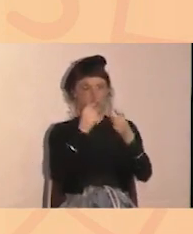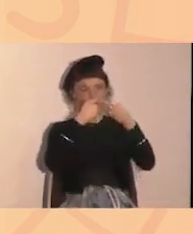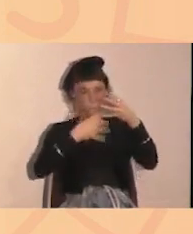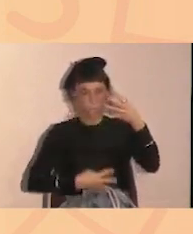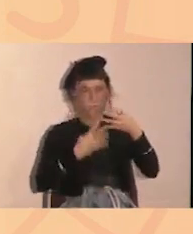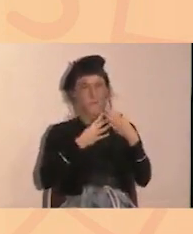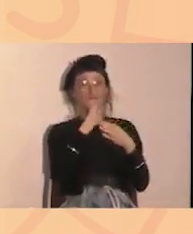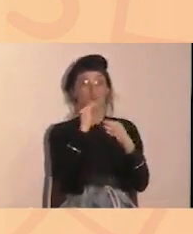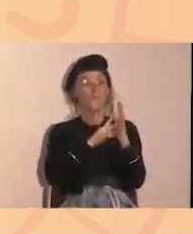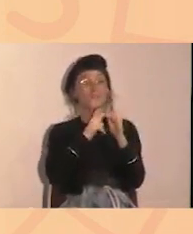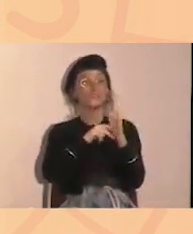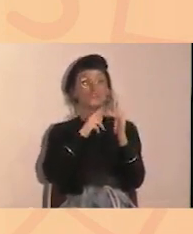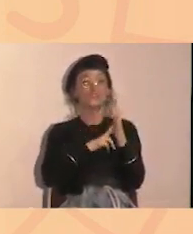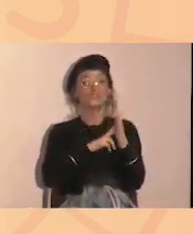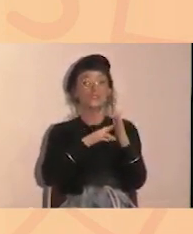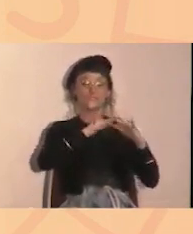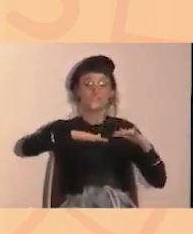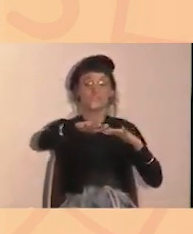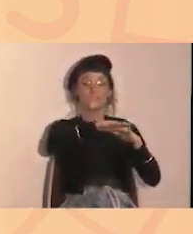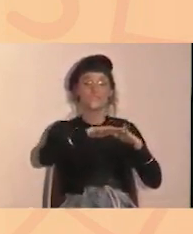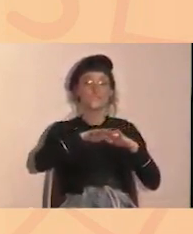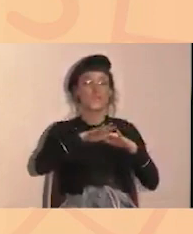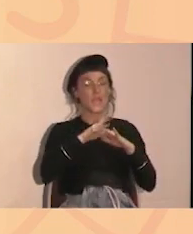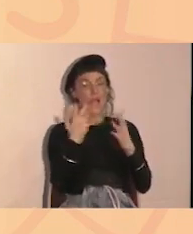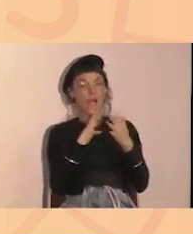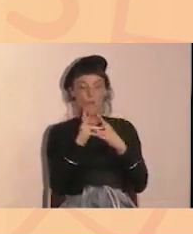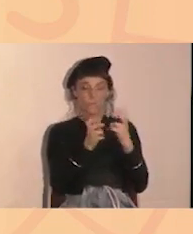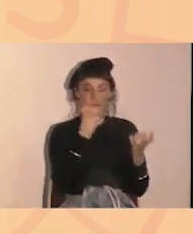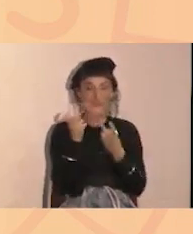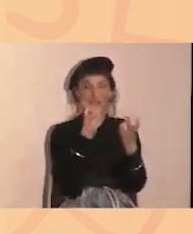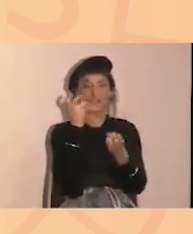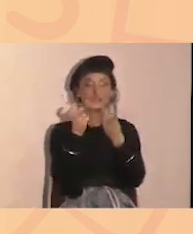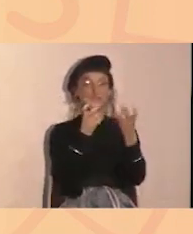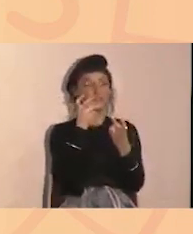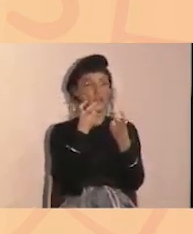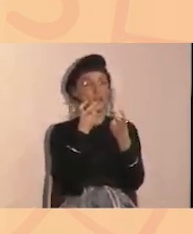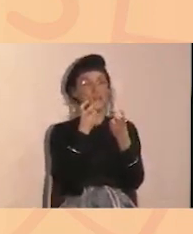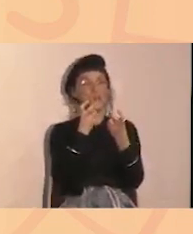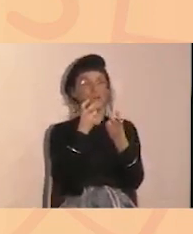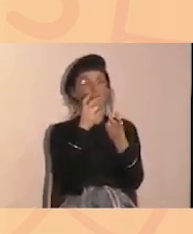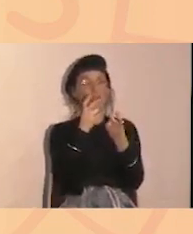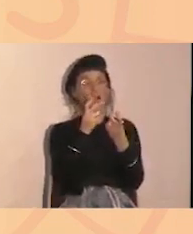experience of navigating being a bi-cultural person, having different belongings.